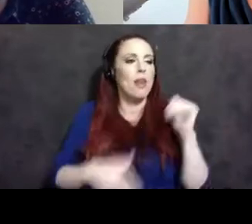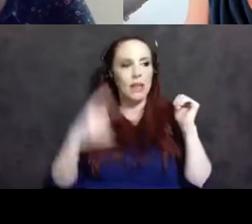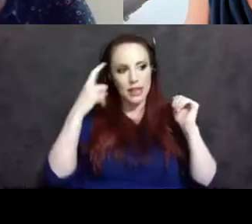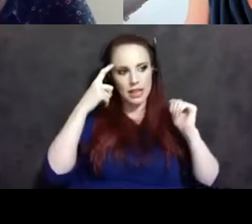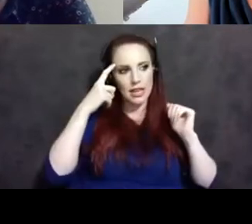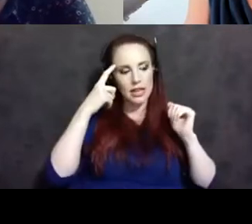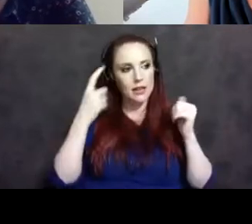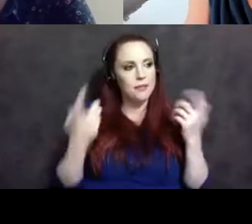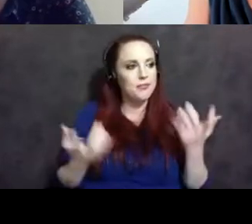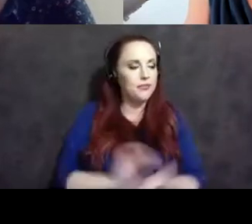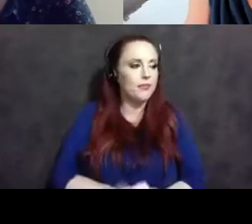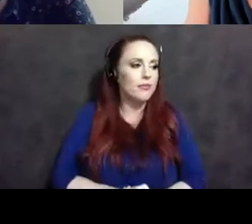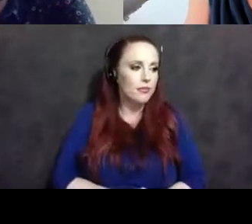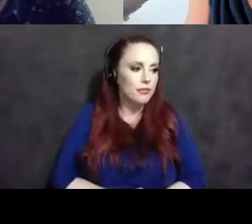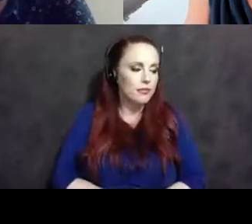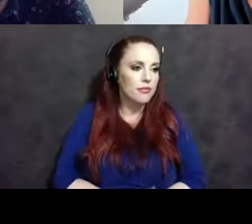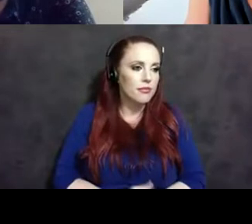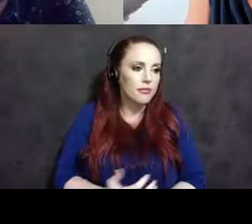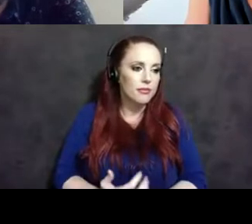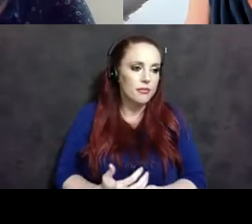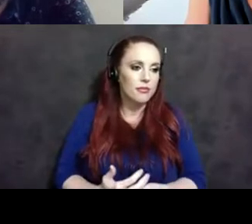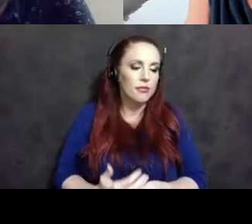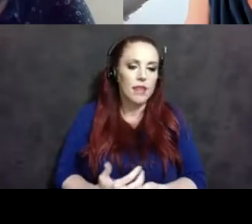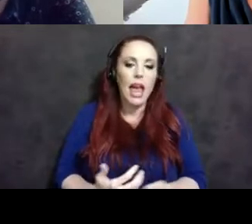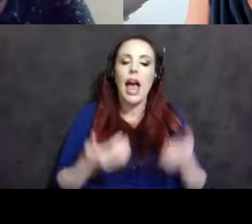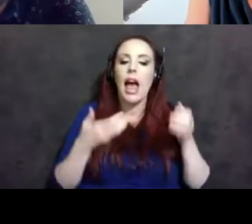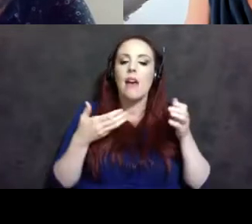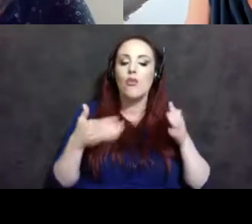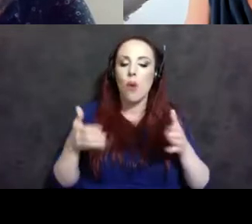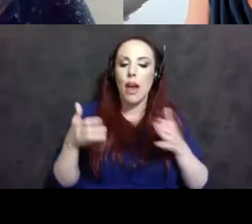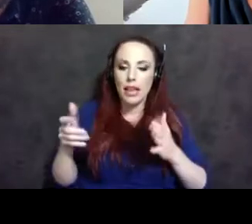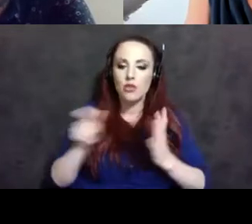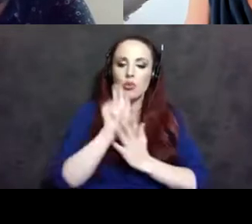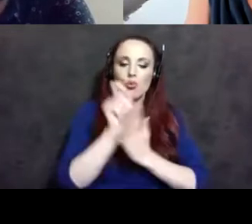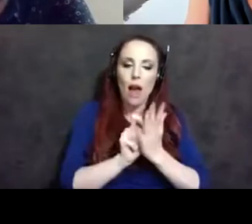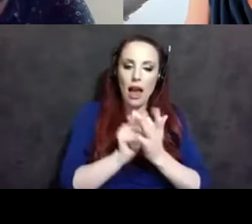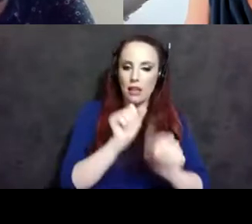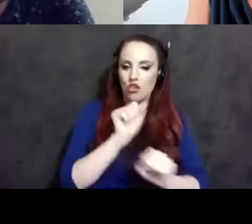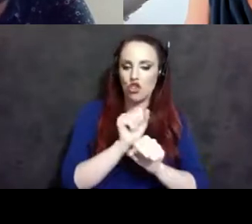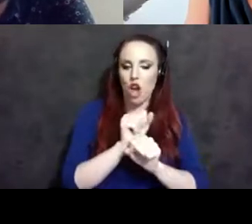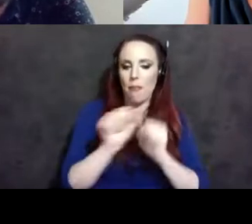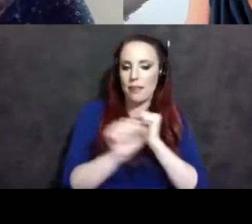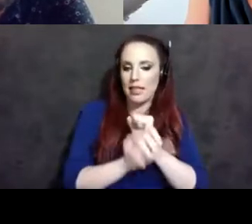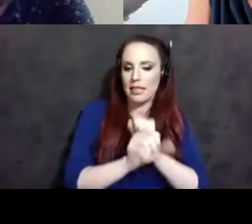There are ways to write the job listings in a way that's going to be less gendered and